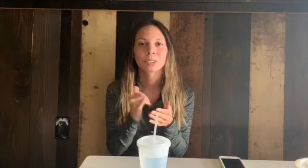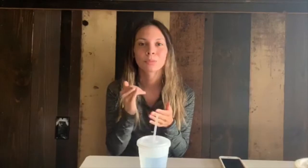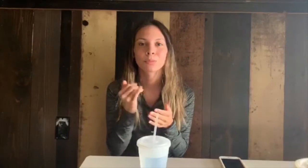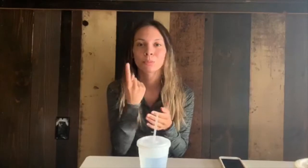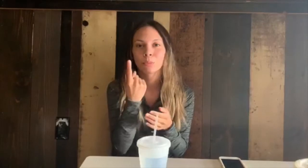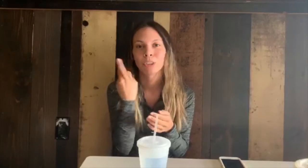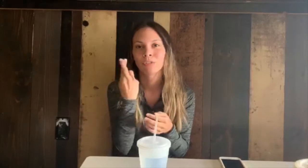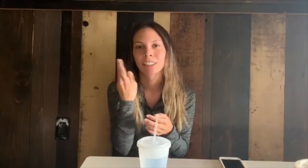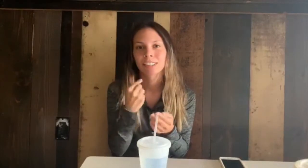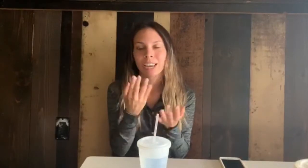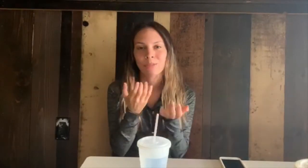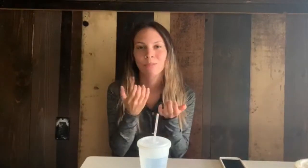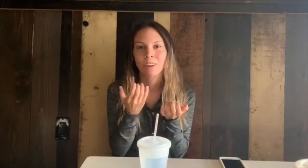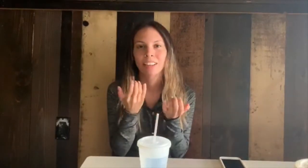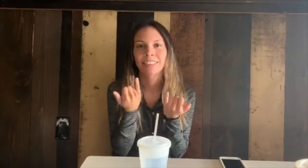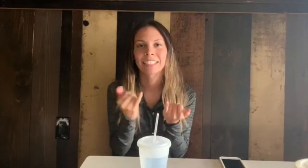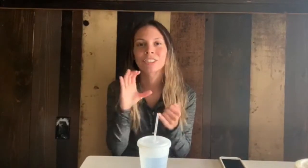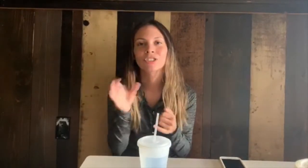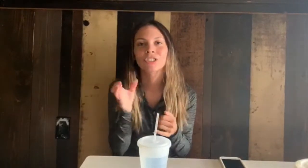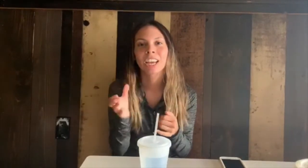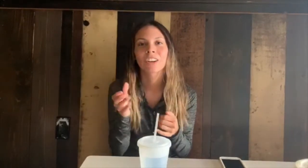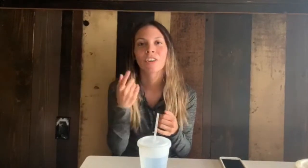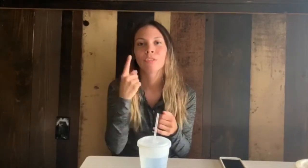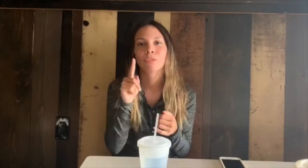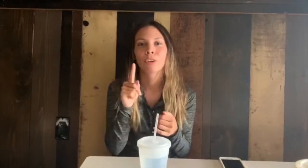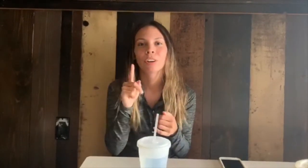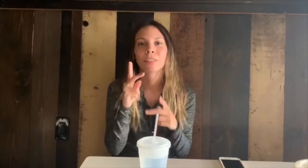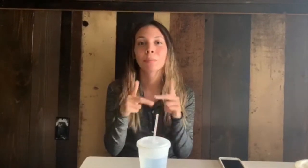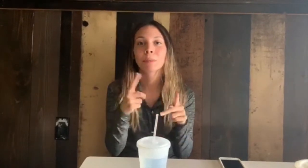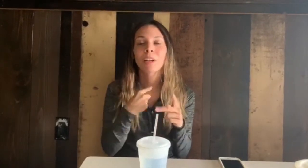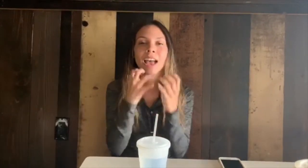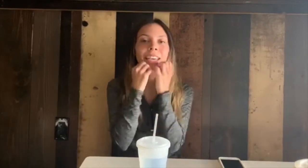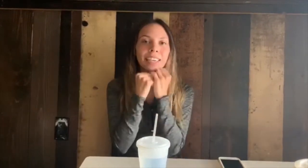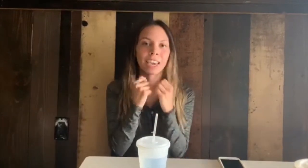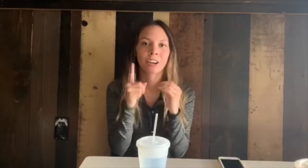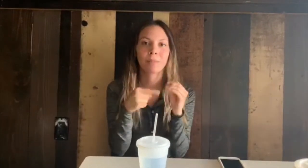That's one reason why I want this channel is for the people I care about